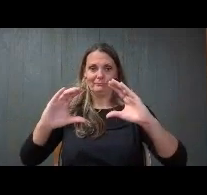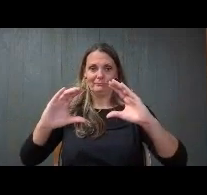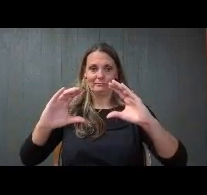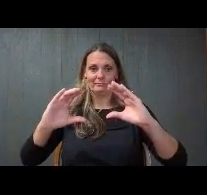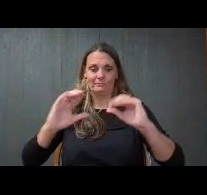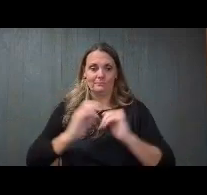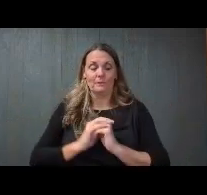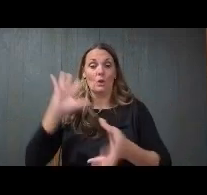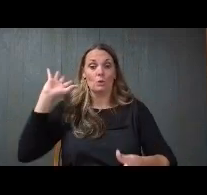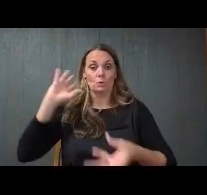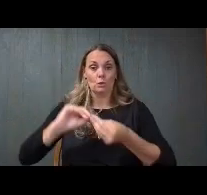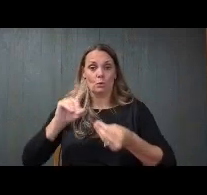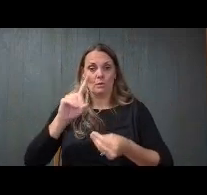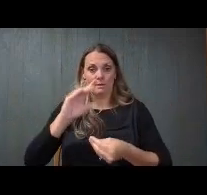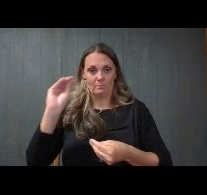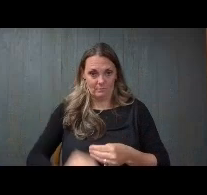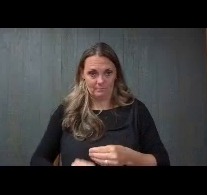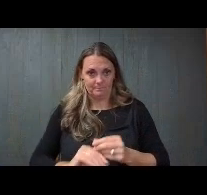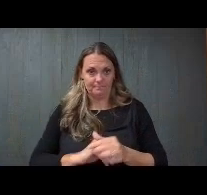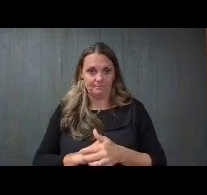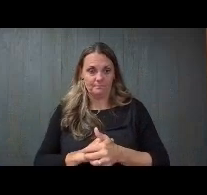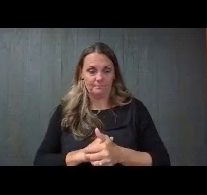totaling 100%.